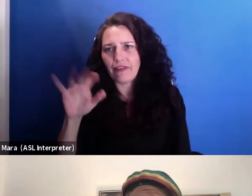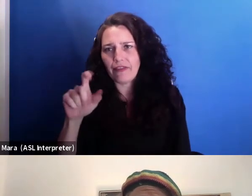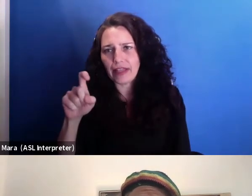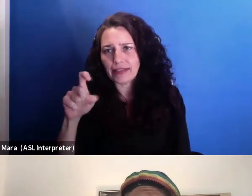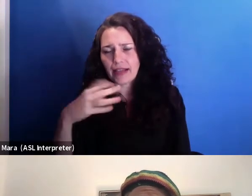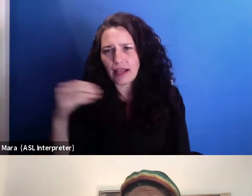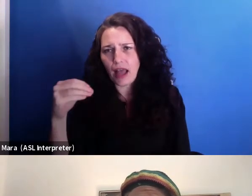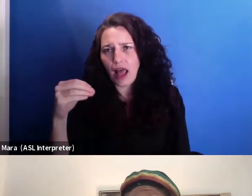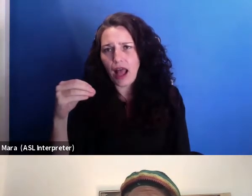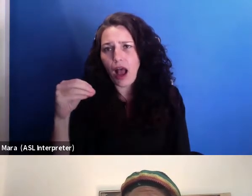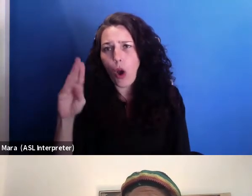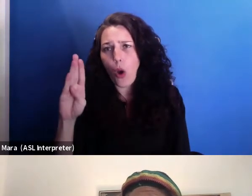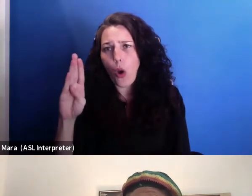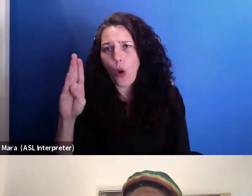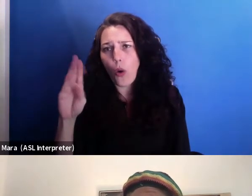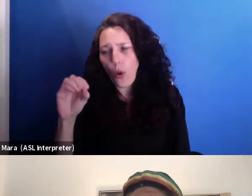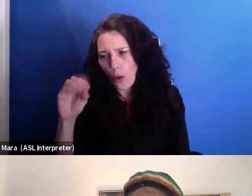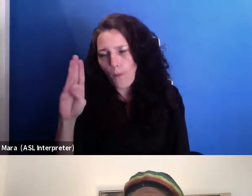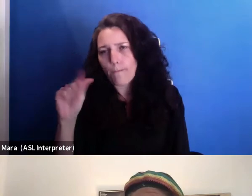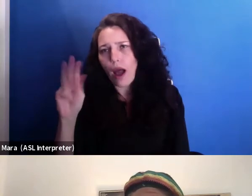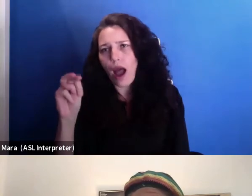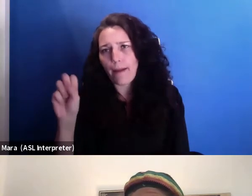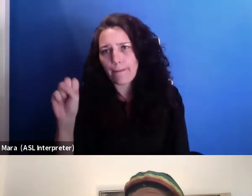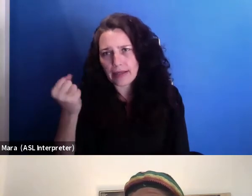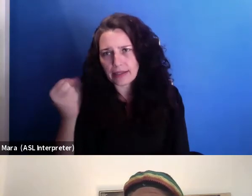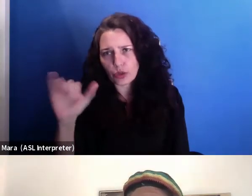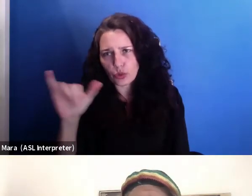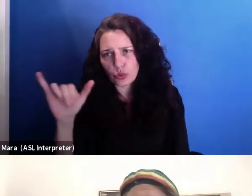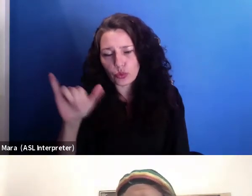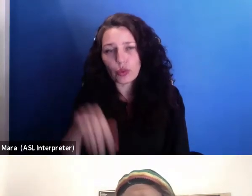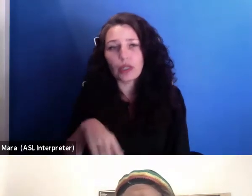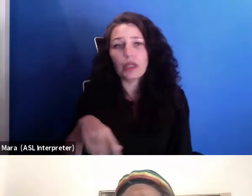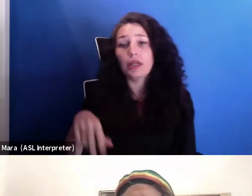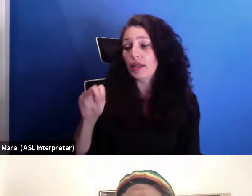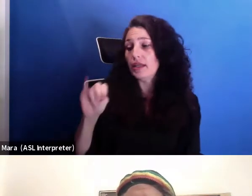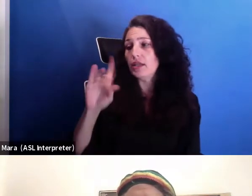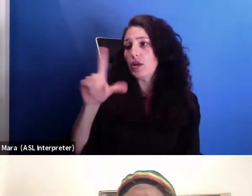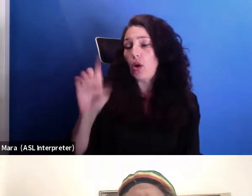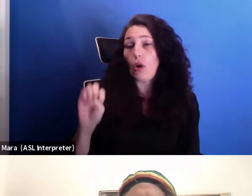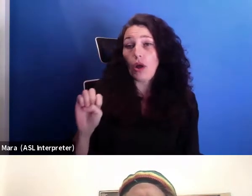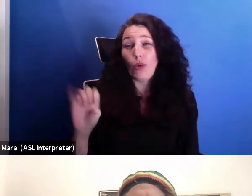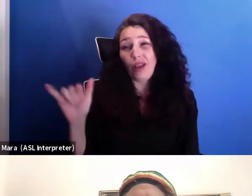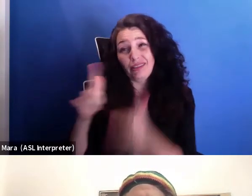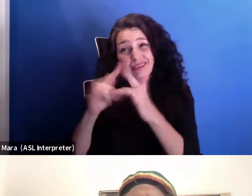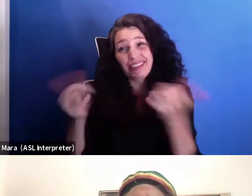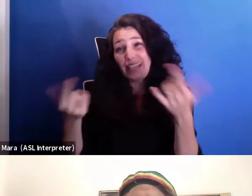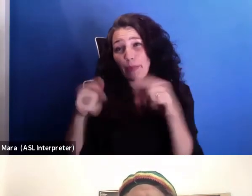Well, it was kind of simultaneous actually, we were at the Sundance documentary edit lab,